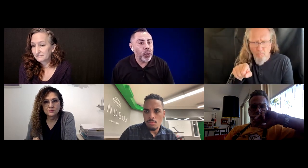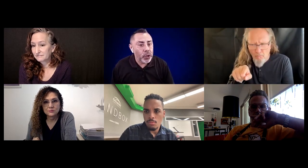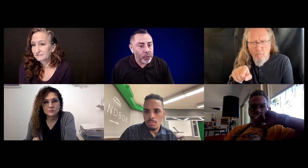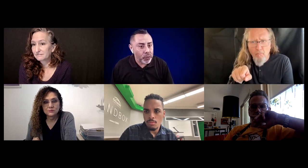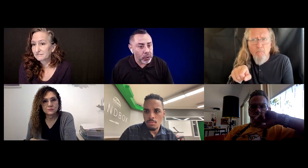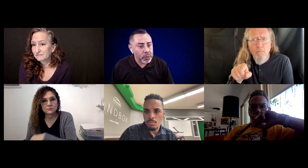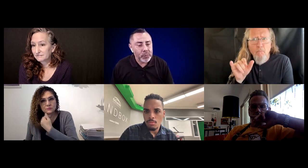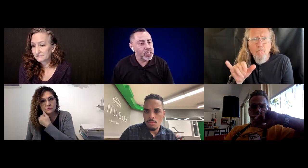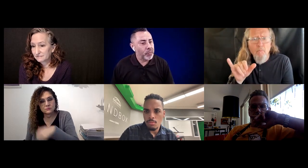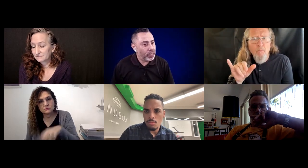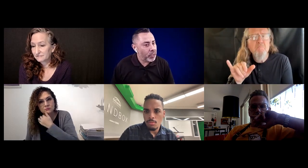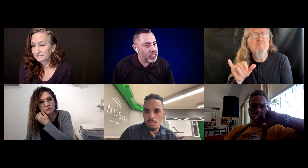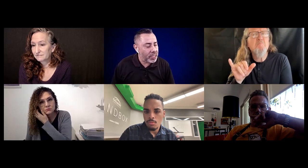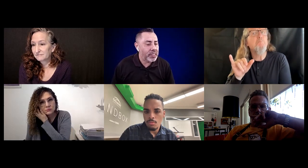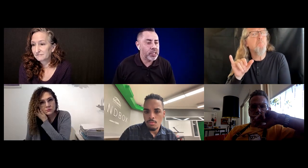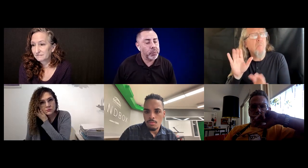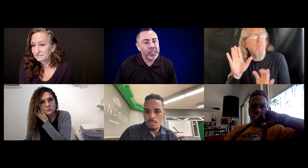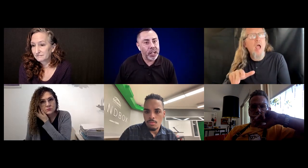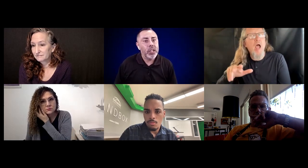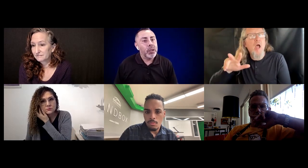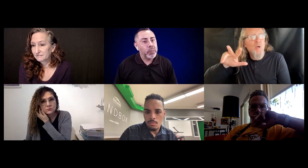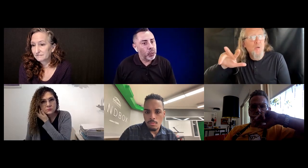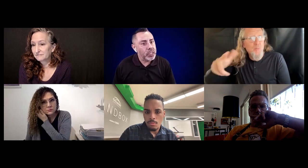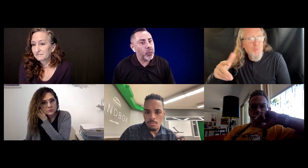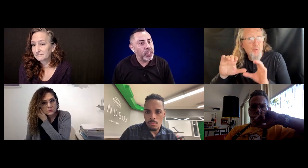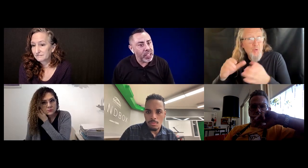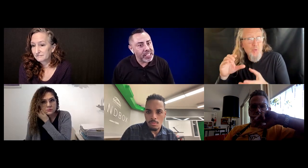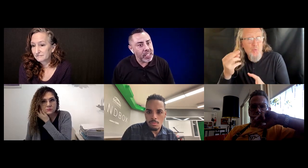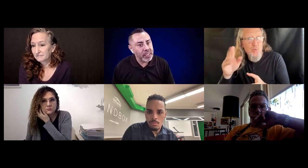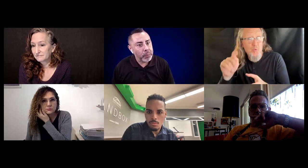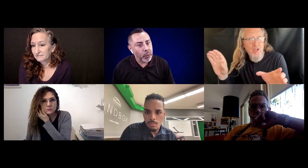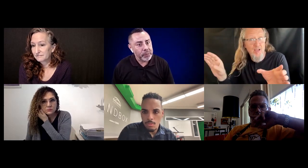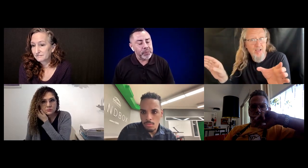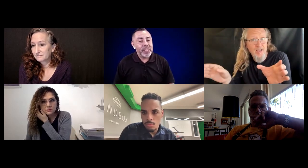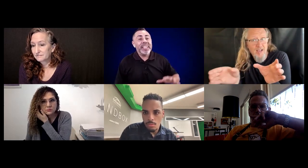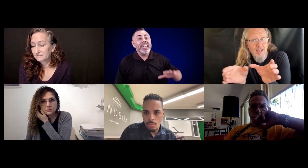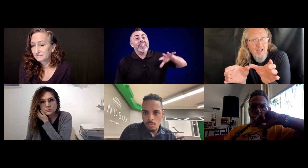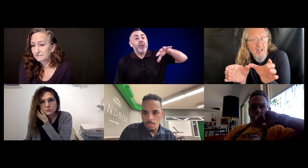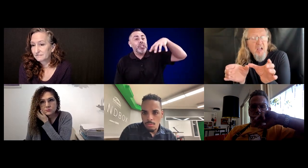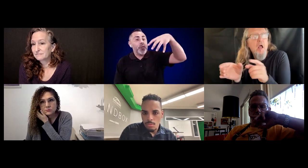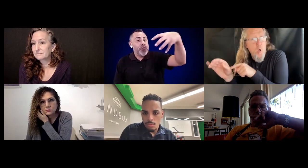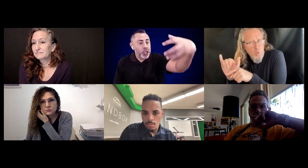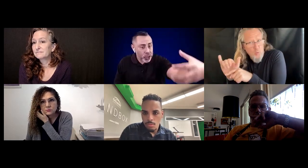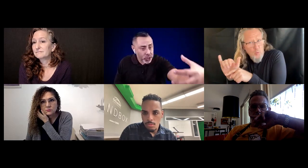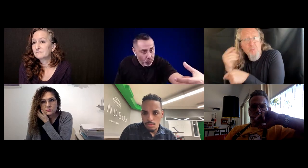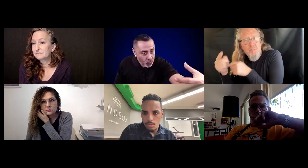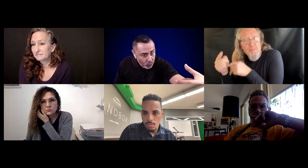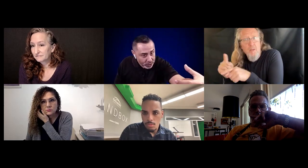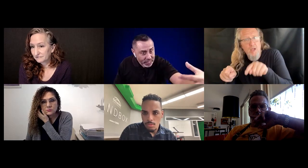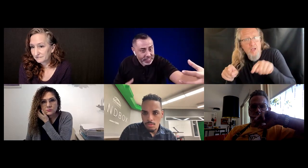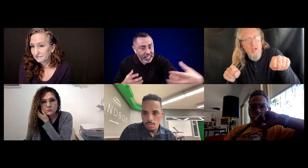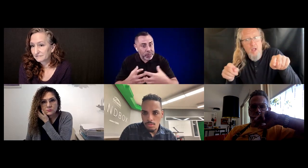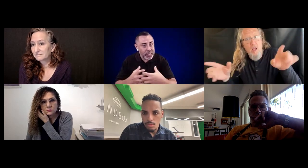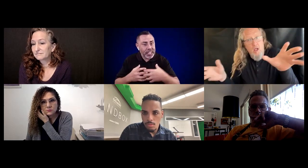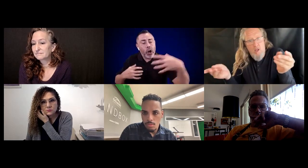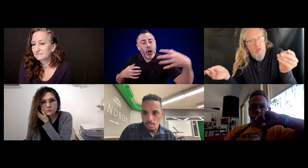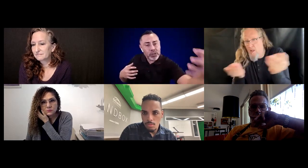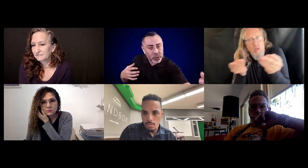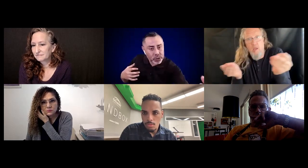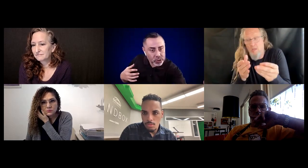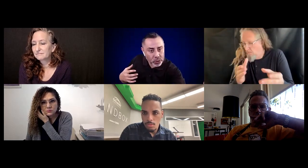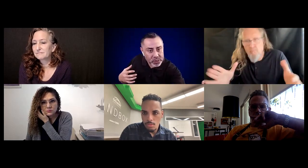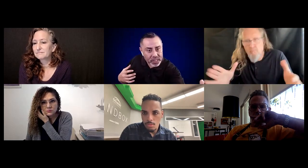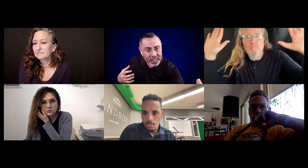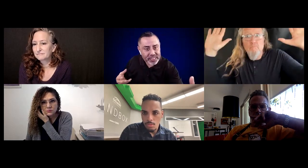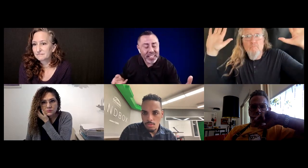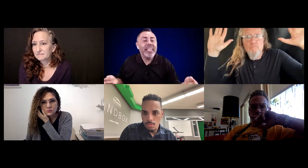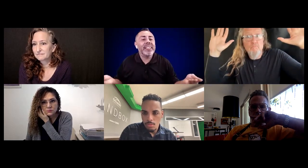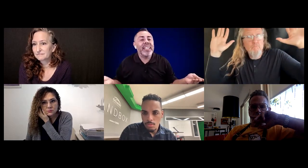I should point that out. But it was Creolized at that point. There was a third cohort that came in that also used home signs.